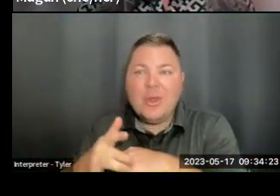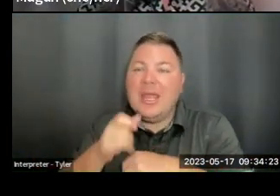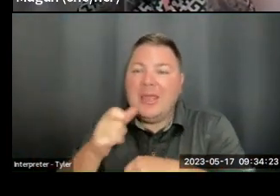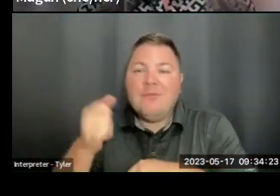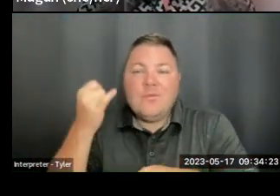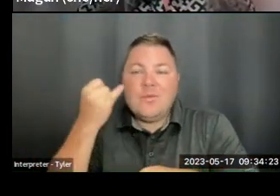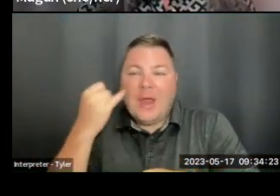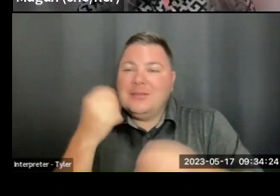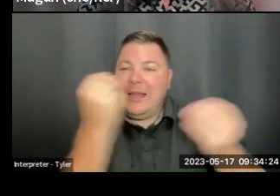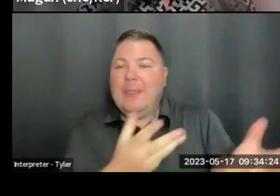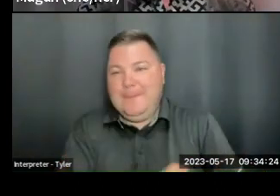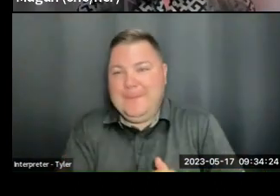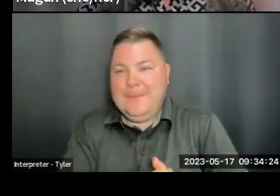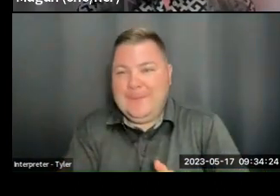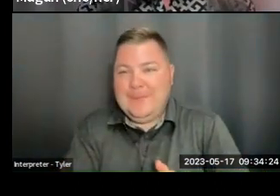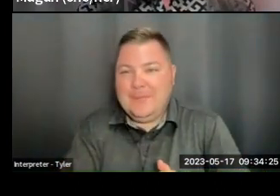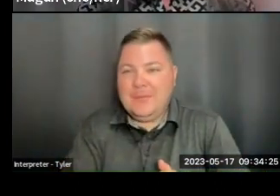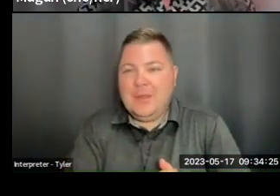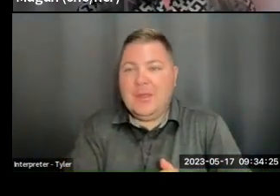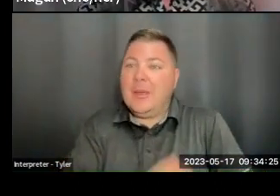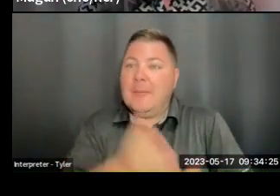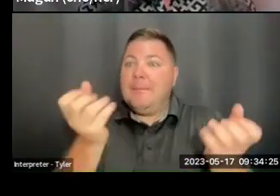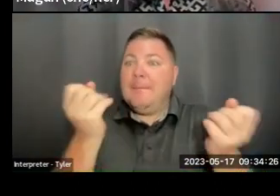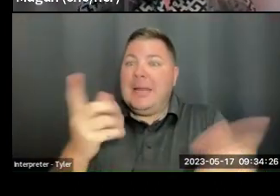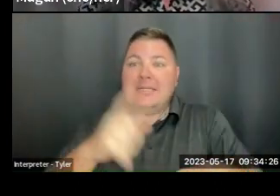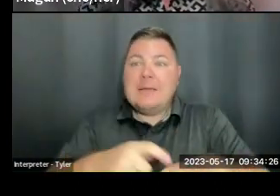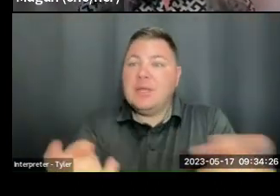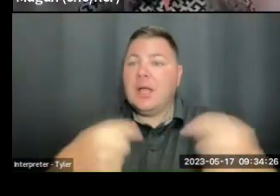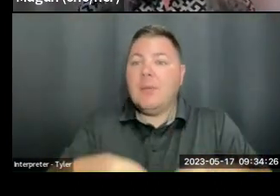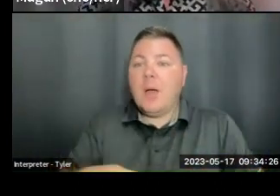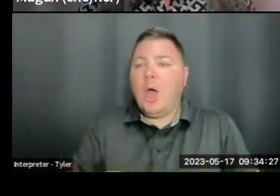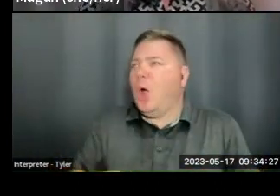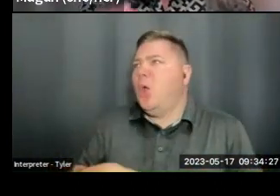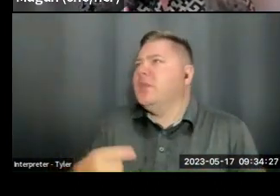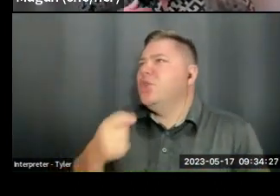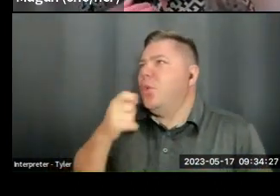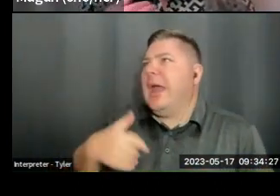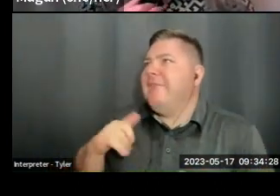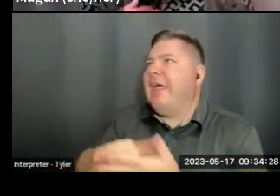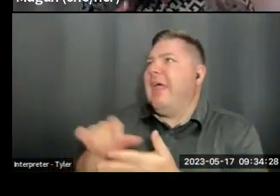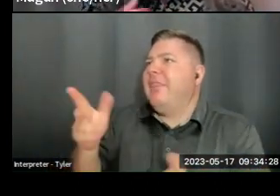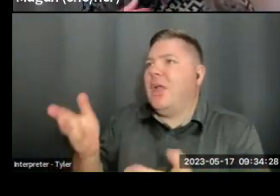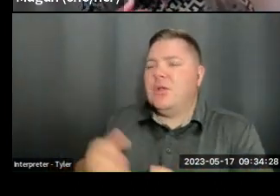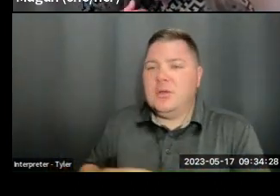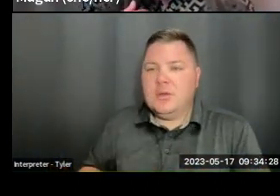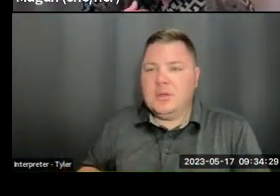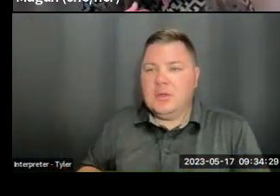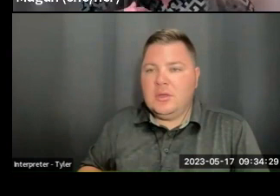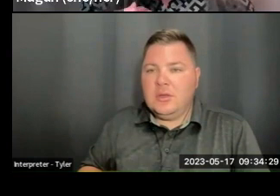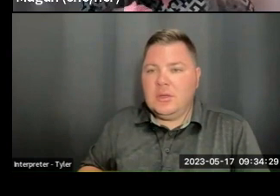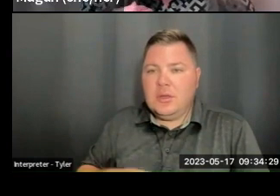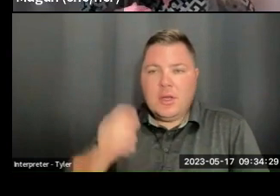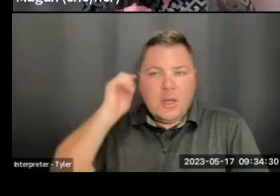tell them. I think many of you have head me say we have had patrons who come back to us